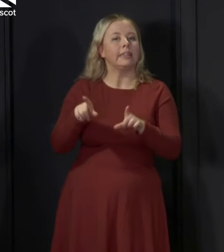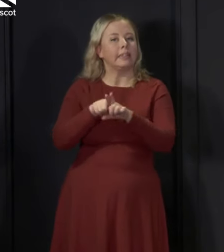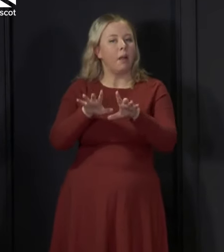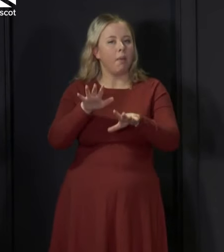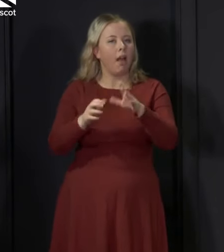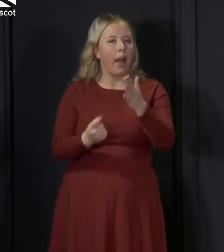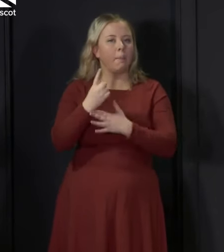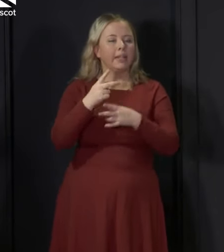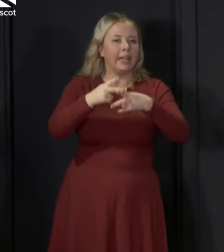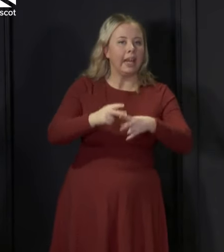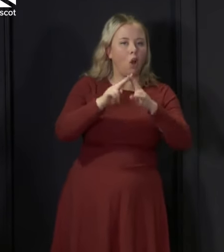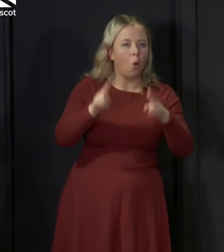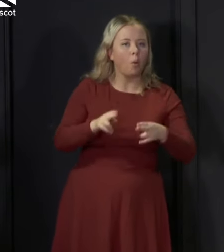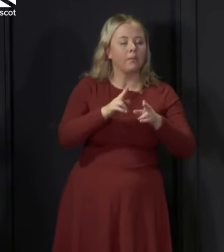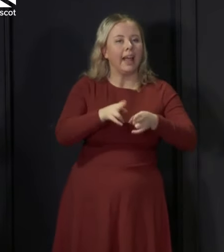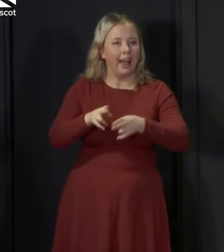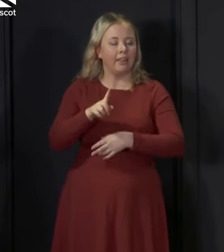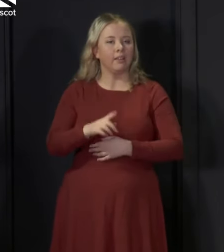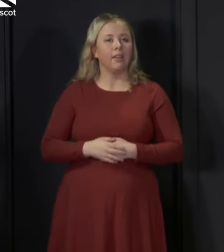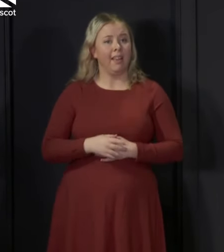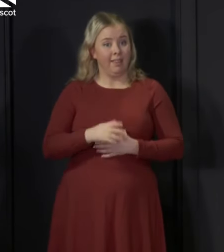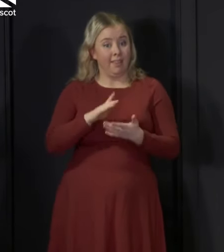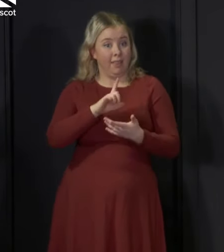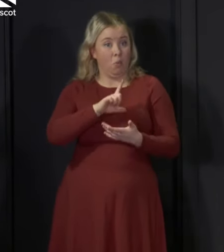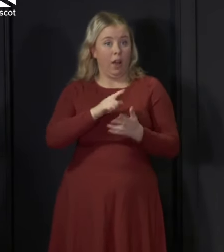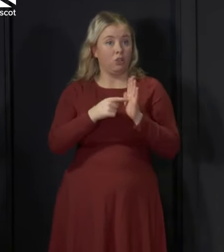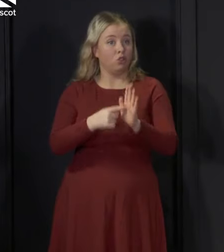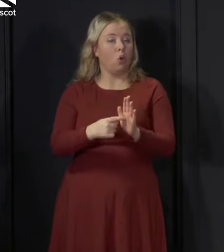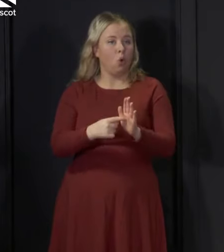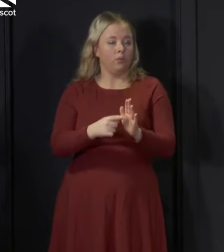And that demonstrates again how crucial it is to make care homes as safe as they can